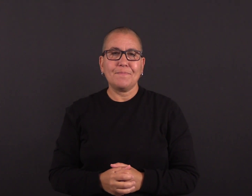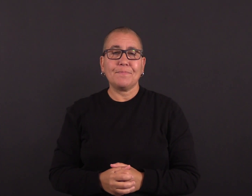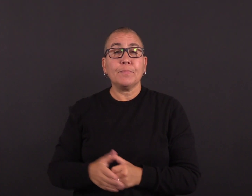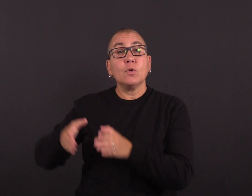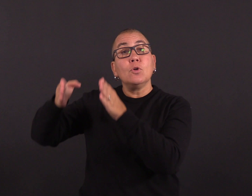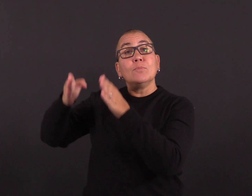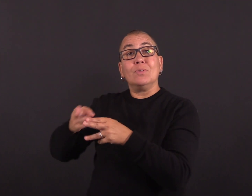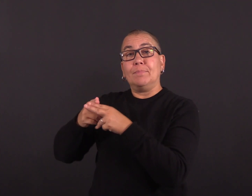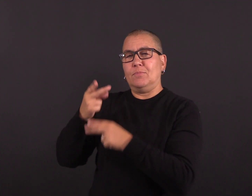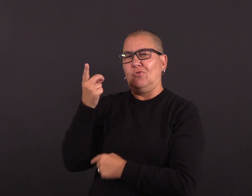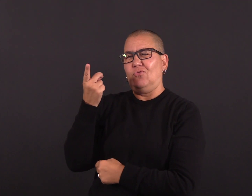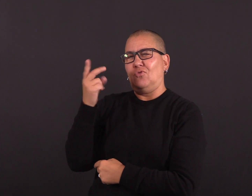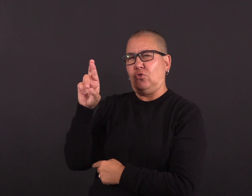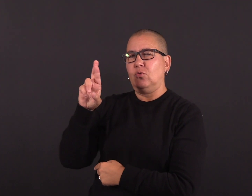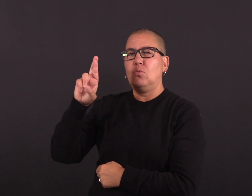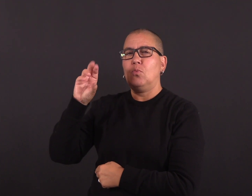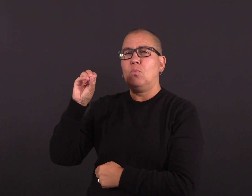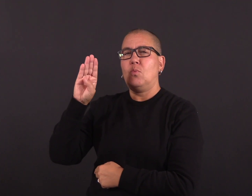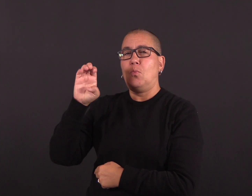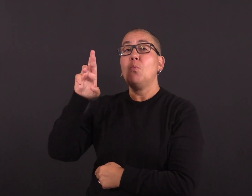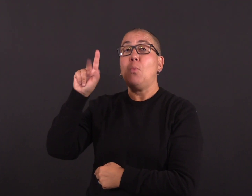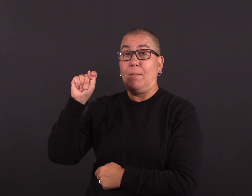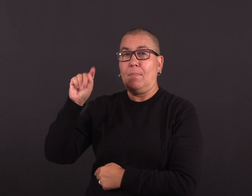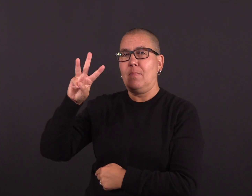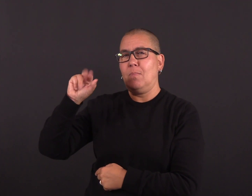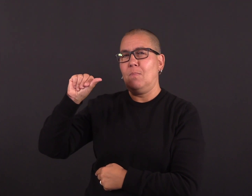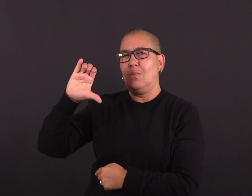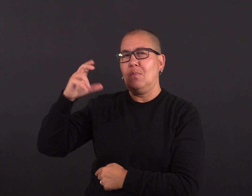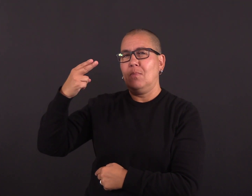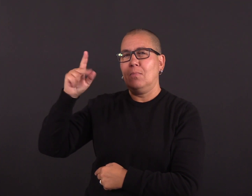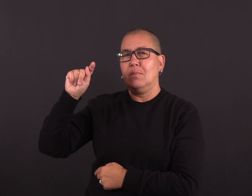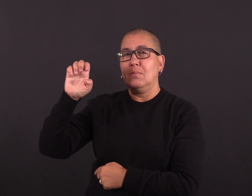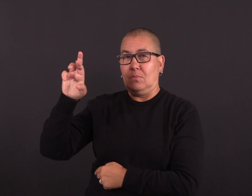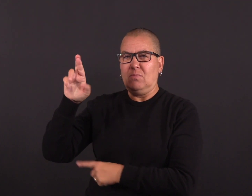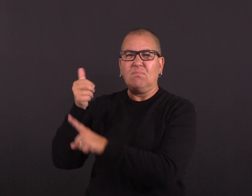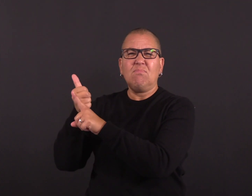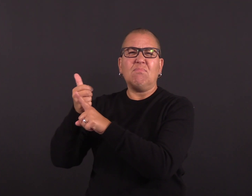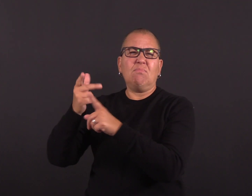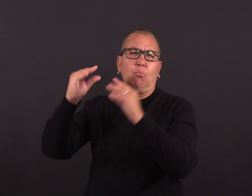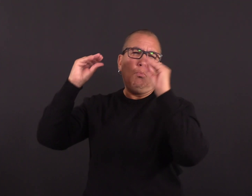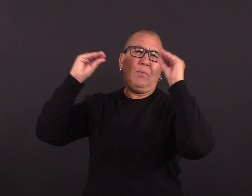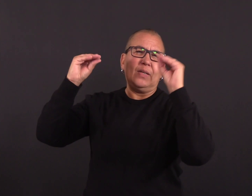but I think they probably will, as the numbers lag a couple of weeks behind,” Wachter said. “It’s